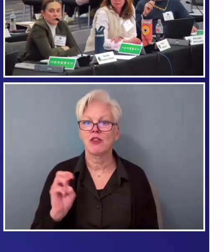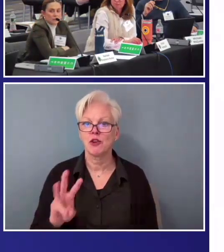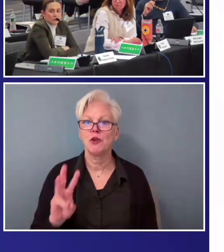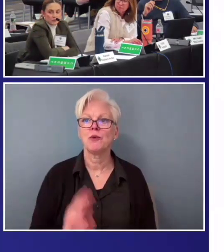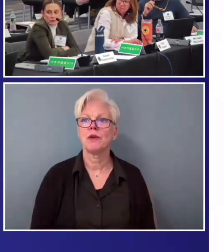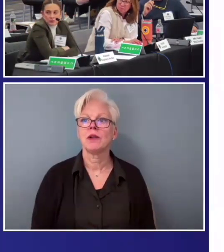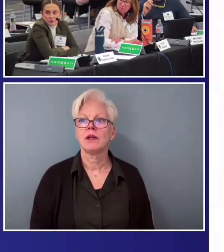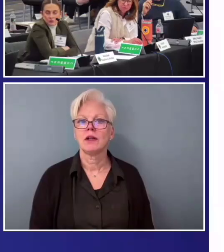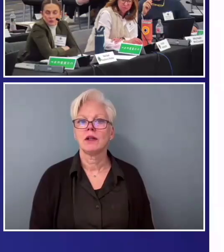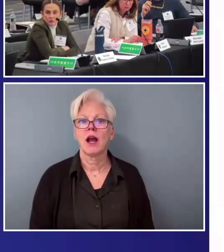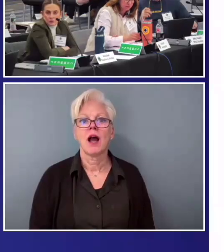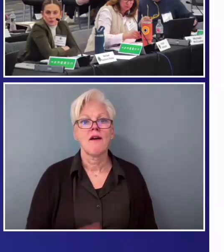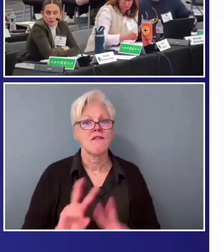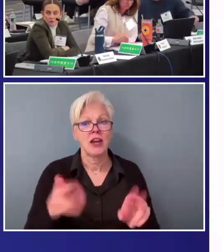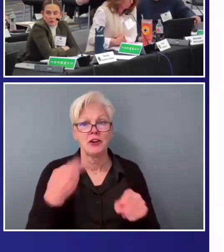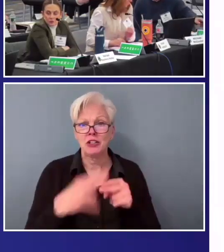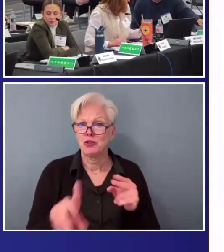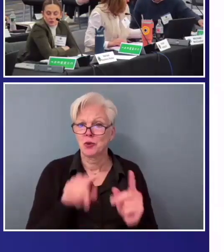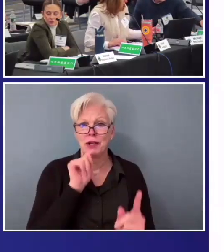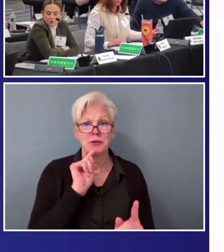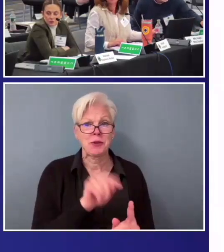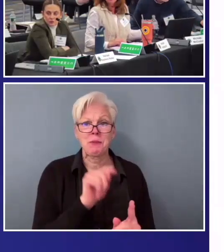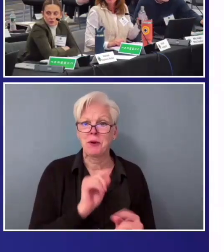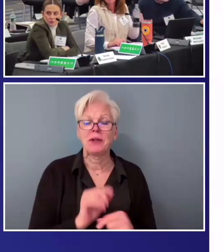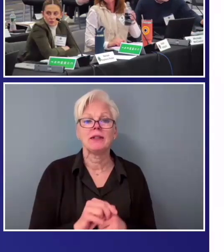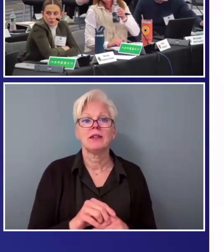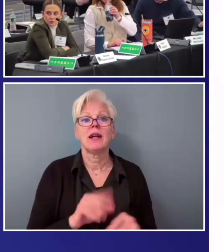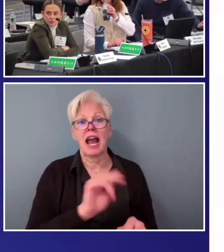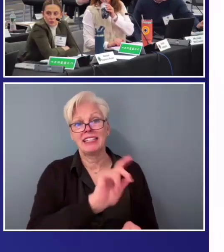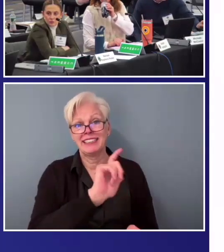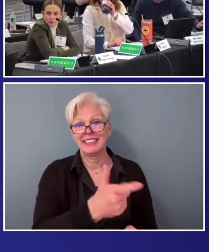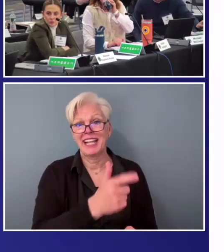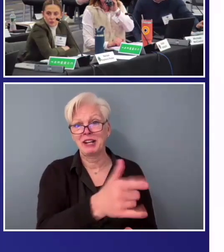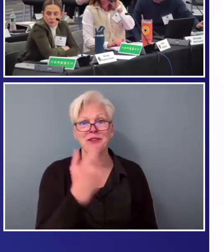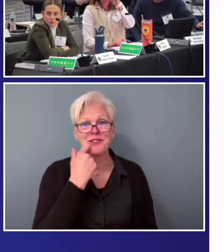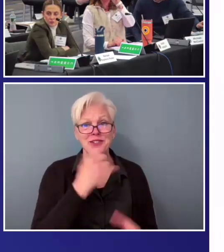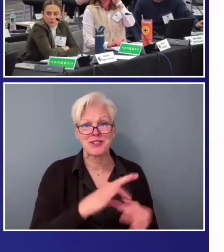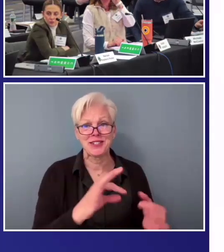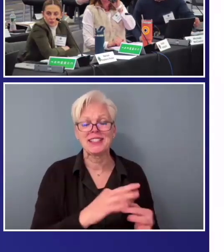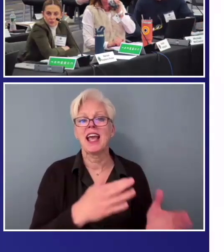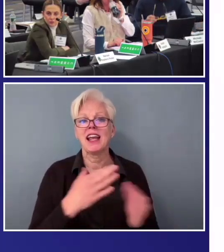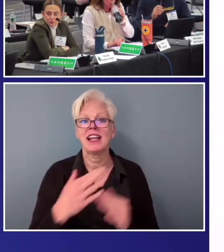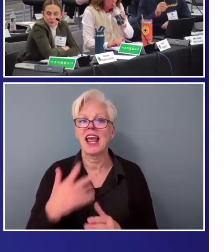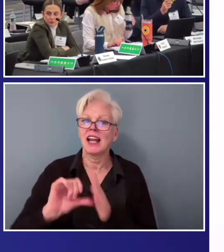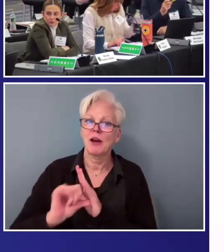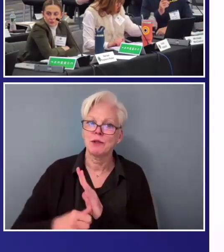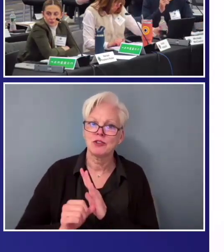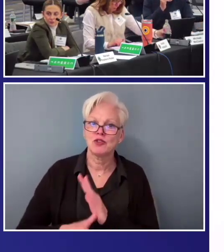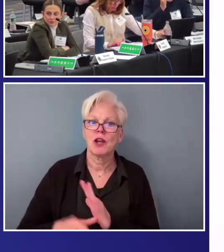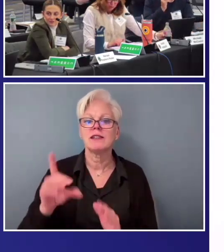Super short and to the point. I would second that and just stress, because I have a data request pending with